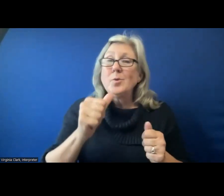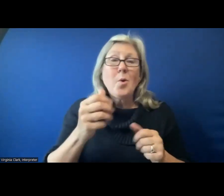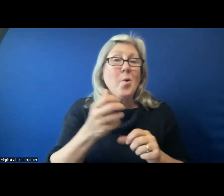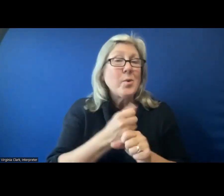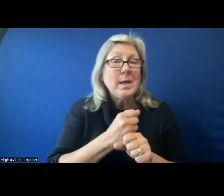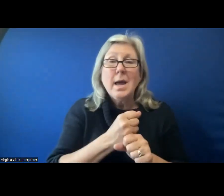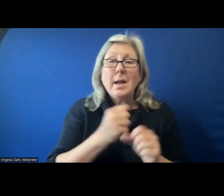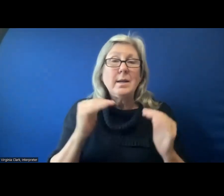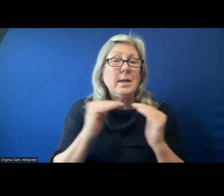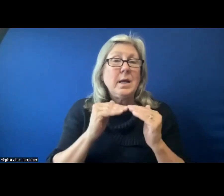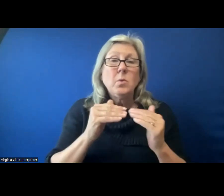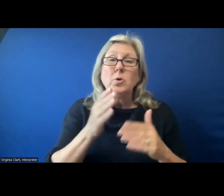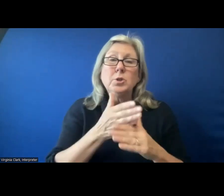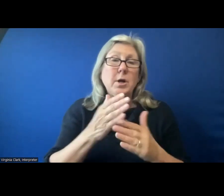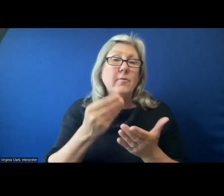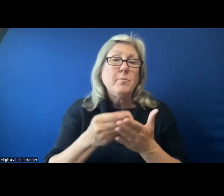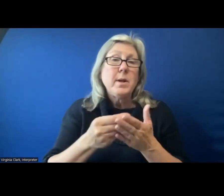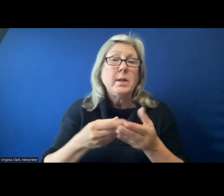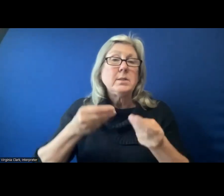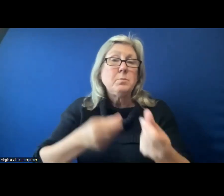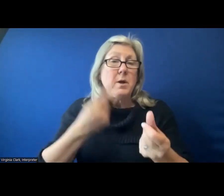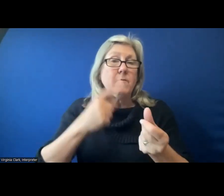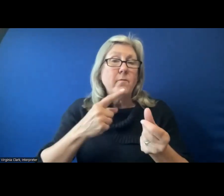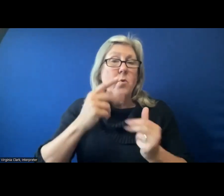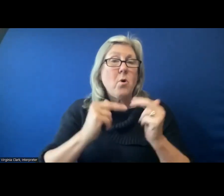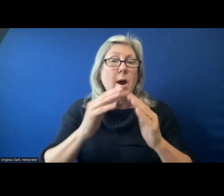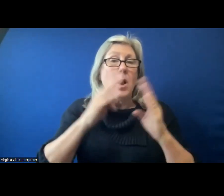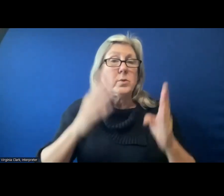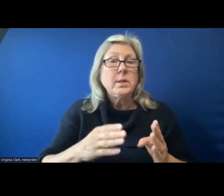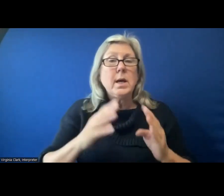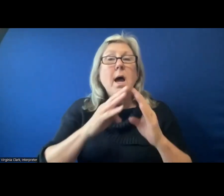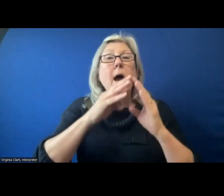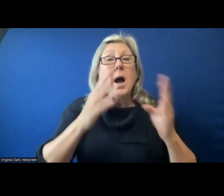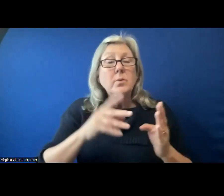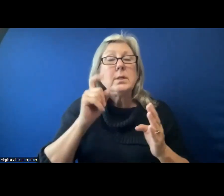spent on housing . Housing needs to be paid for by housing money.